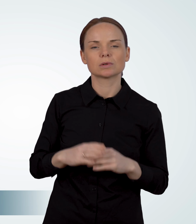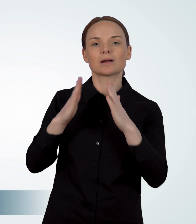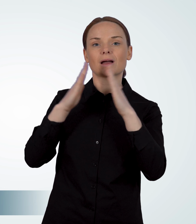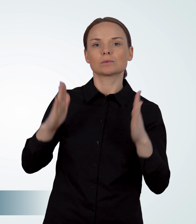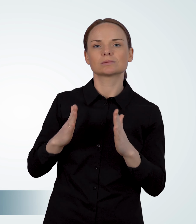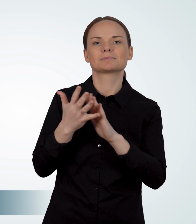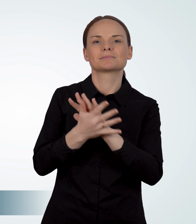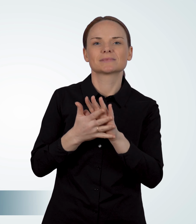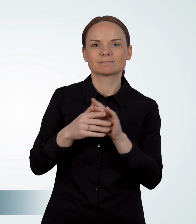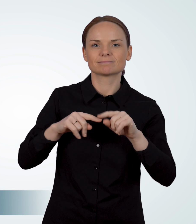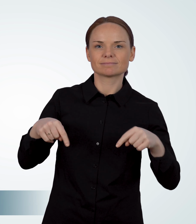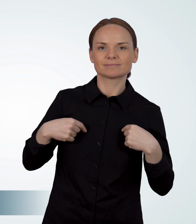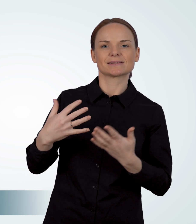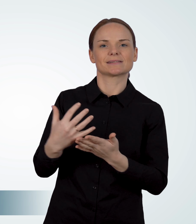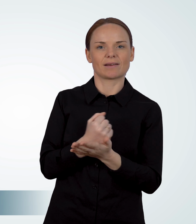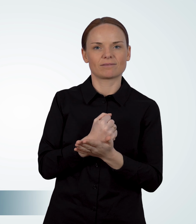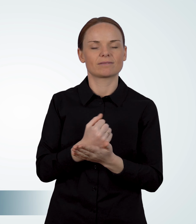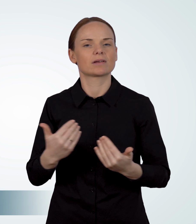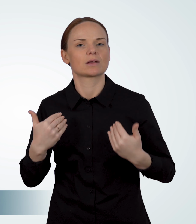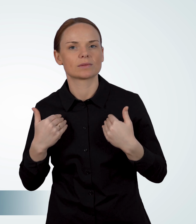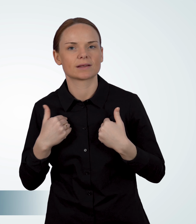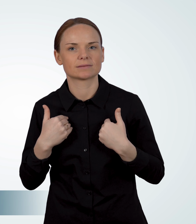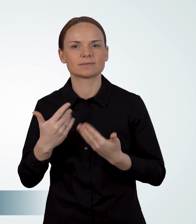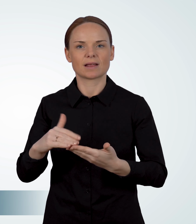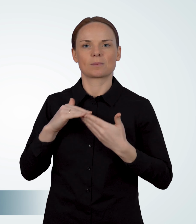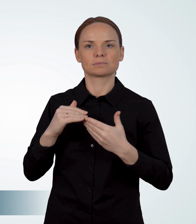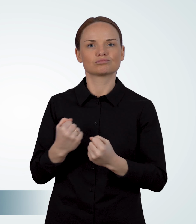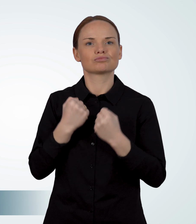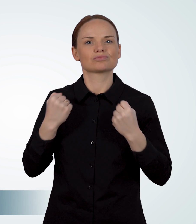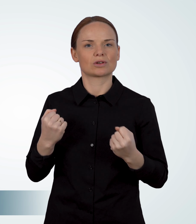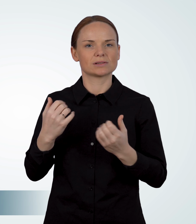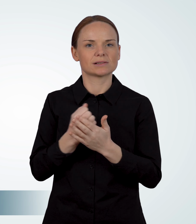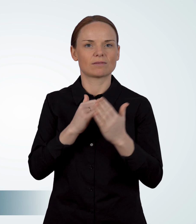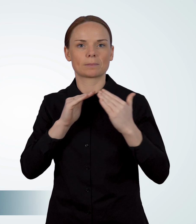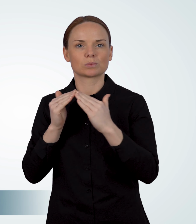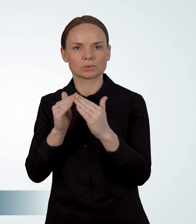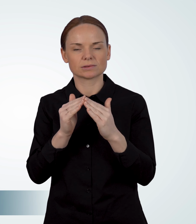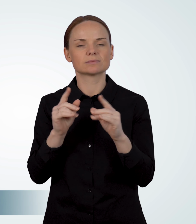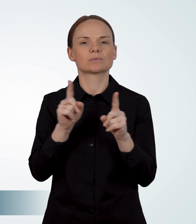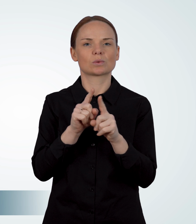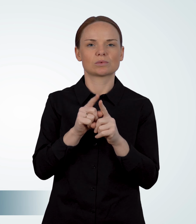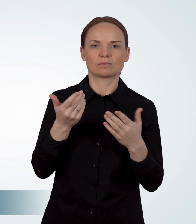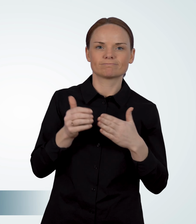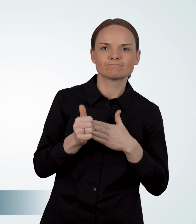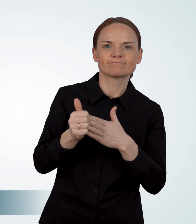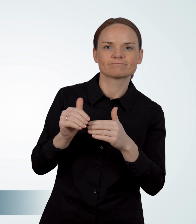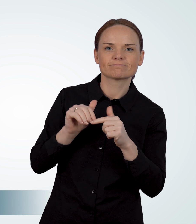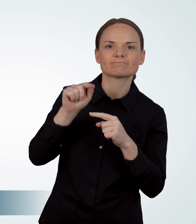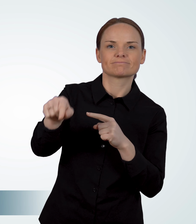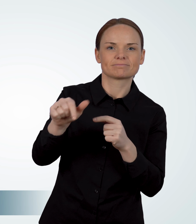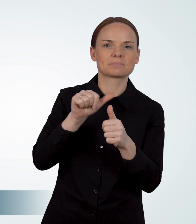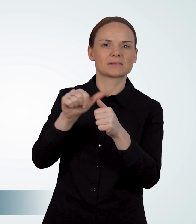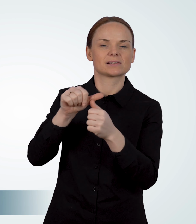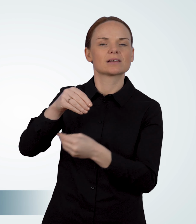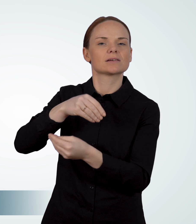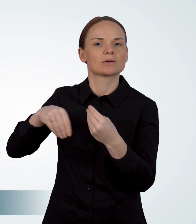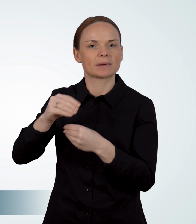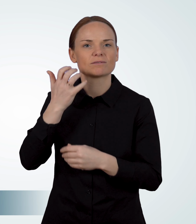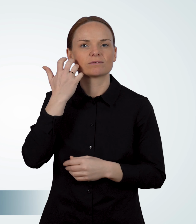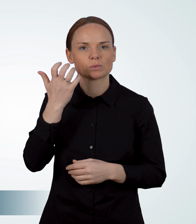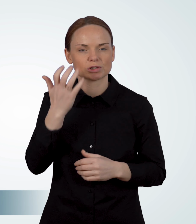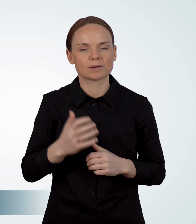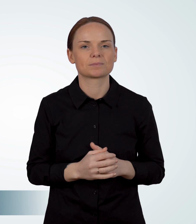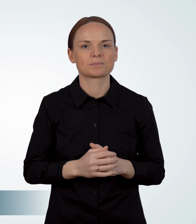Housing keeps us safe and healthy. It helps us have stronger and safer communities, leading to better economic outcomes.